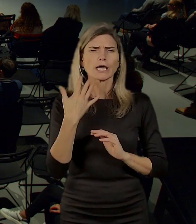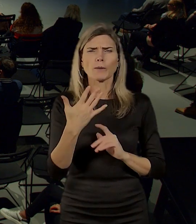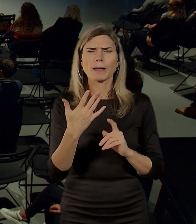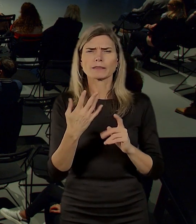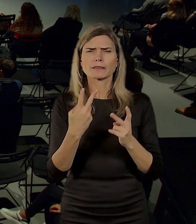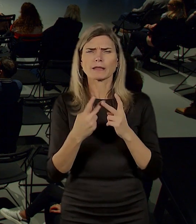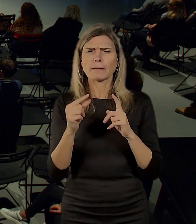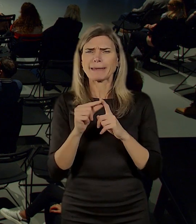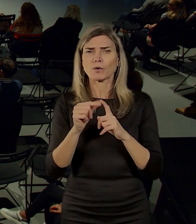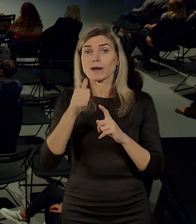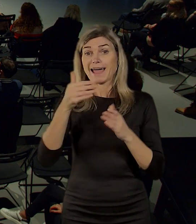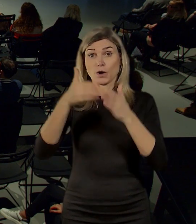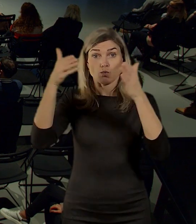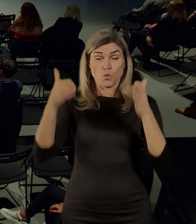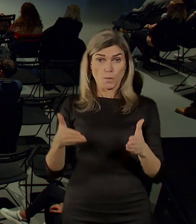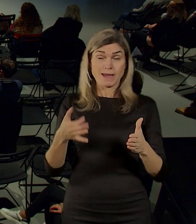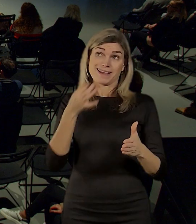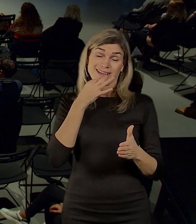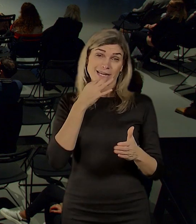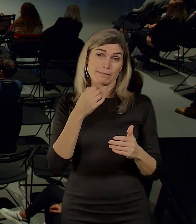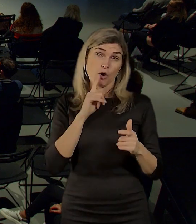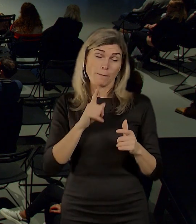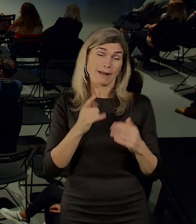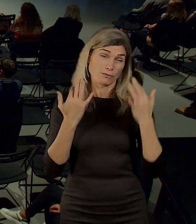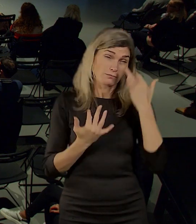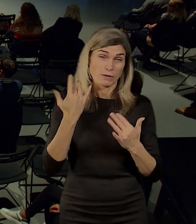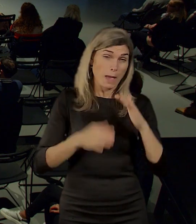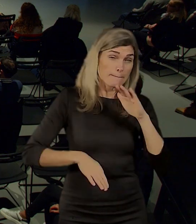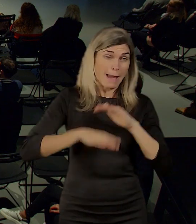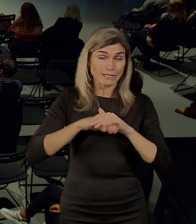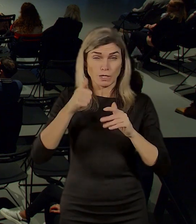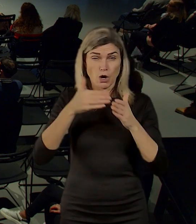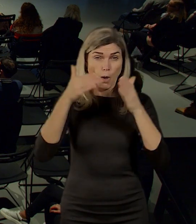power of photovoltaics. We want to use these mainly for common areas. And if